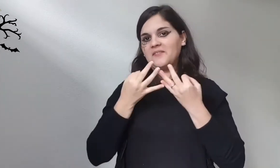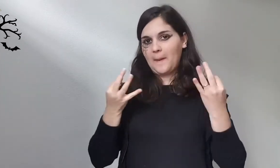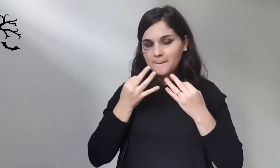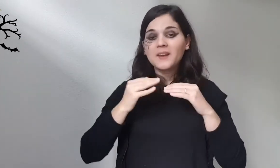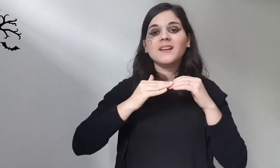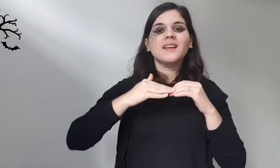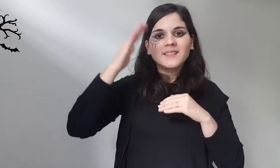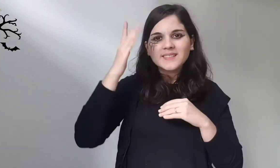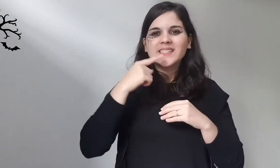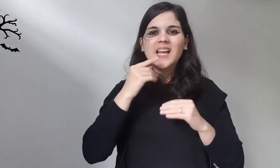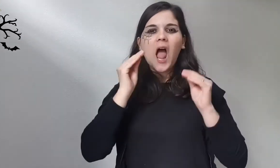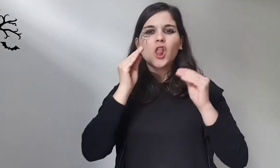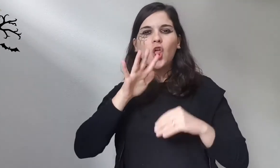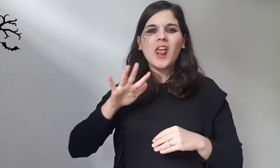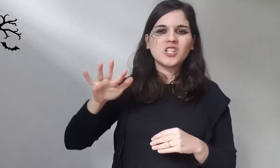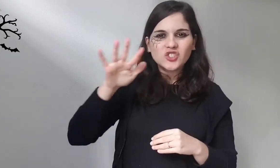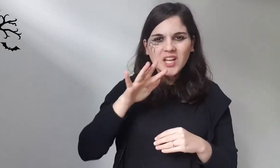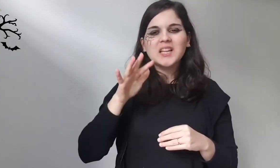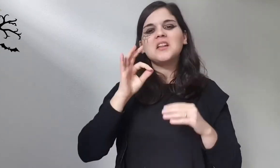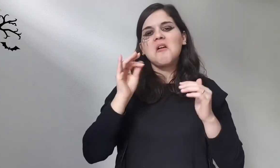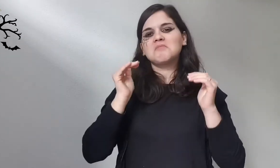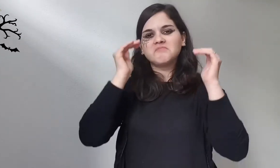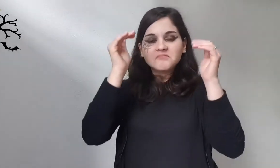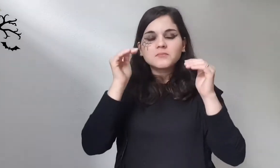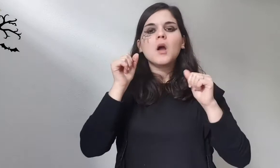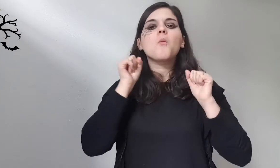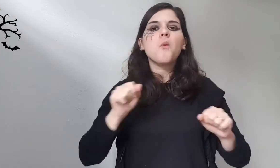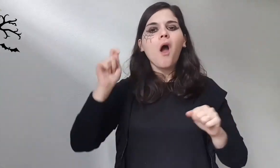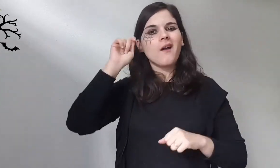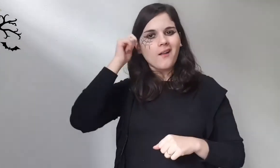teens can be cheaters,